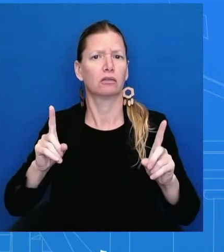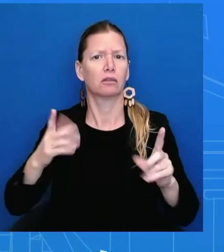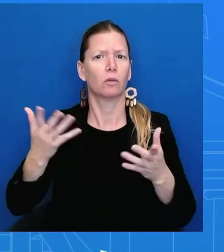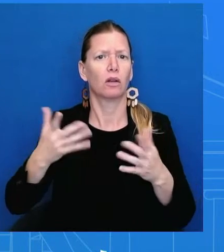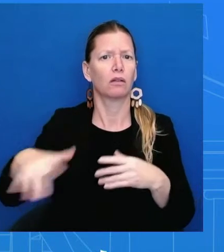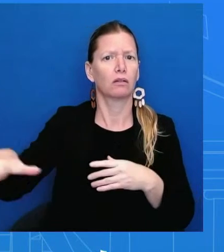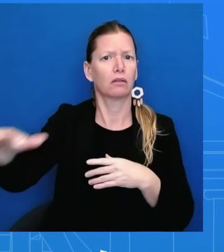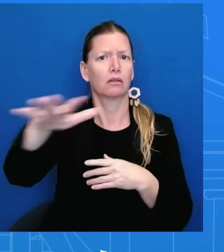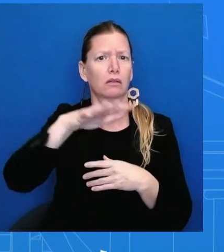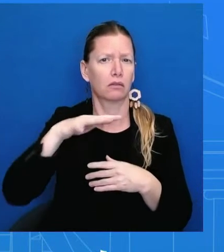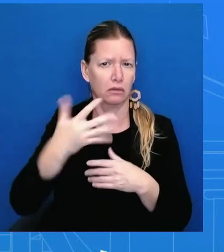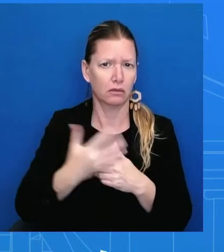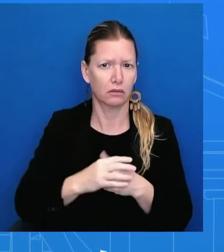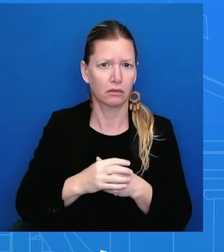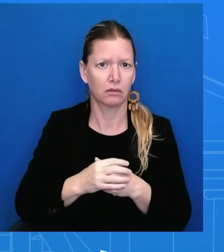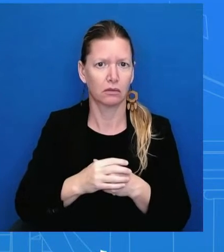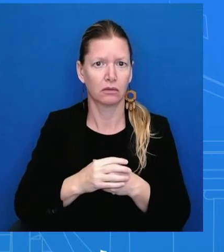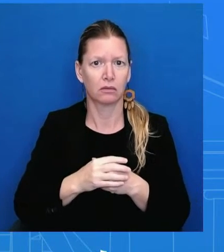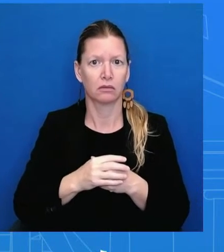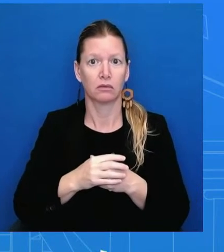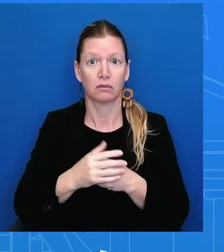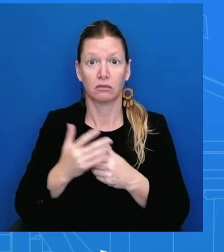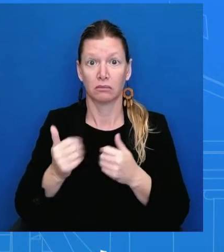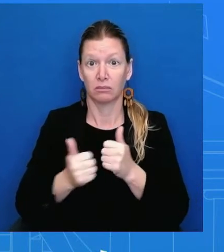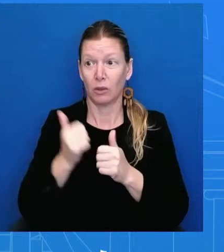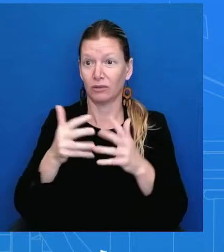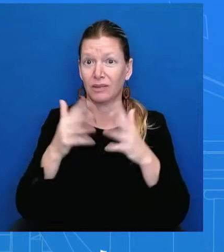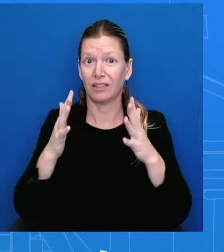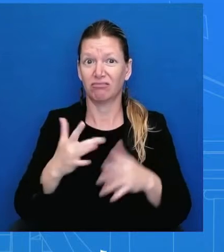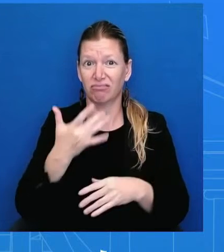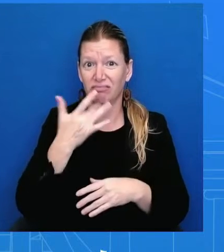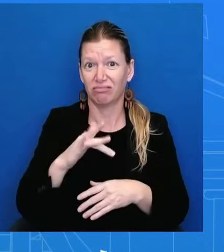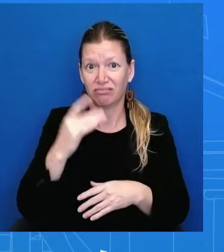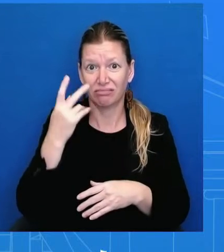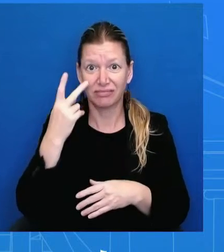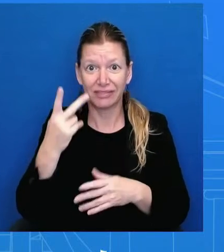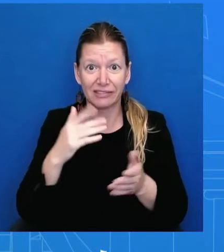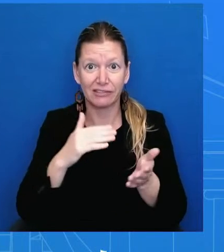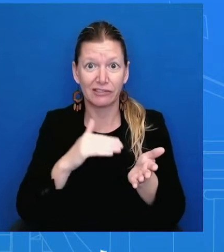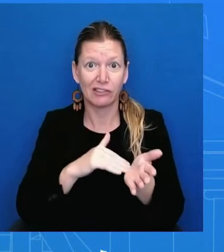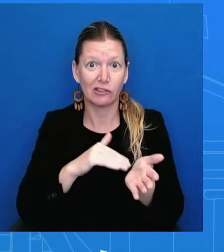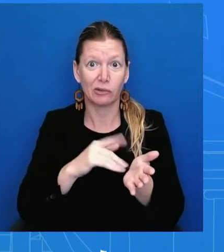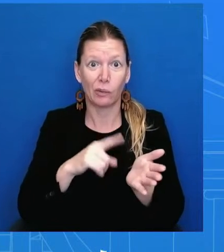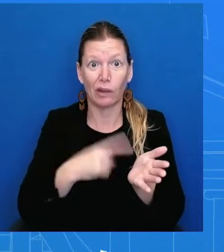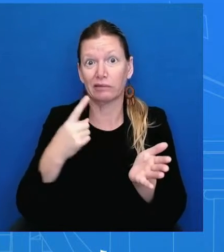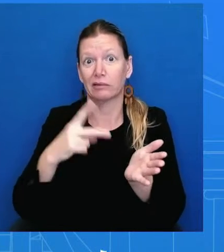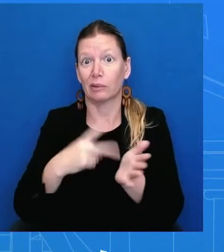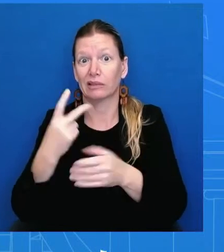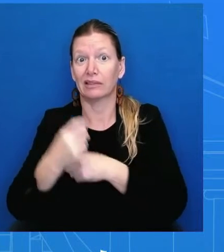They have to get in a car; they have to either take public transportation in order to make that happen. The president's medical unit